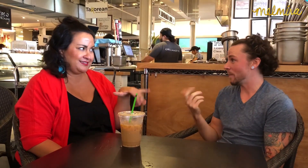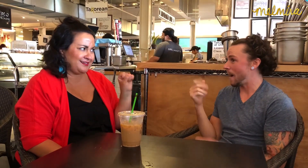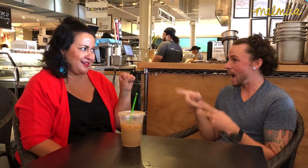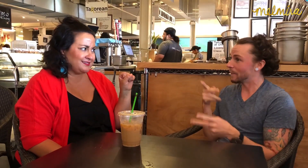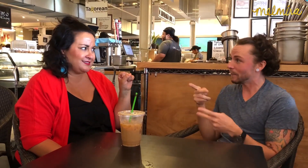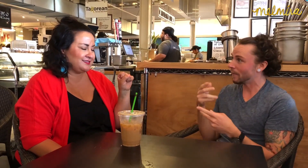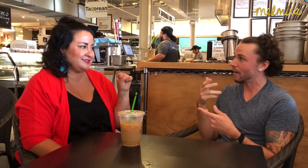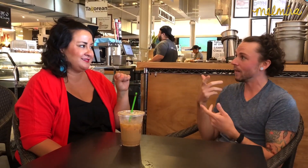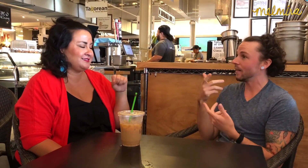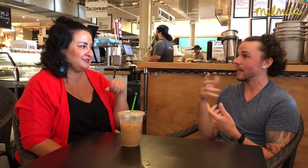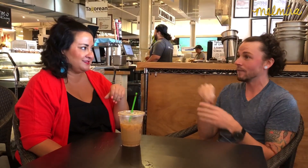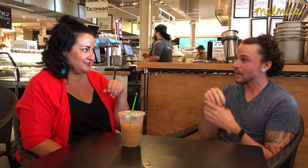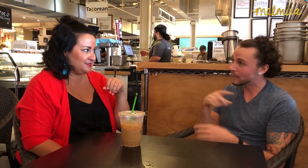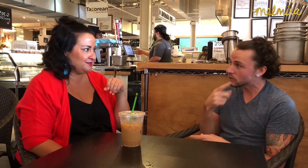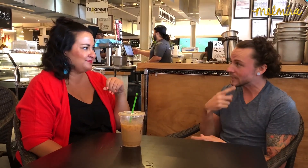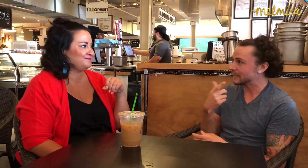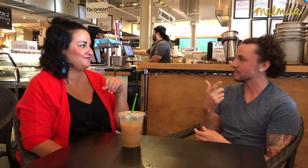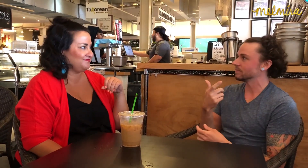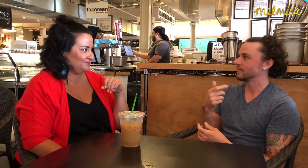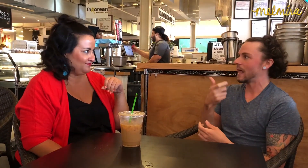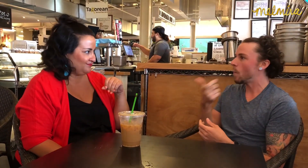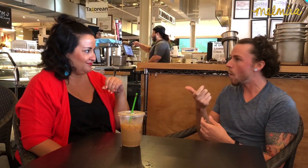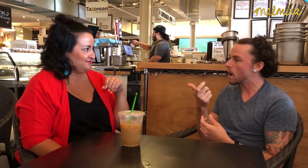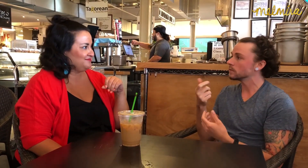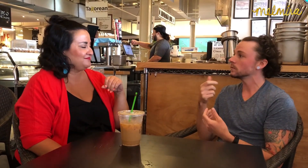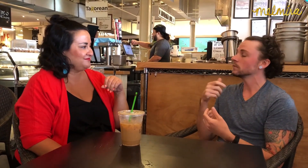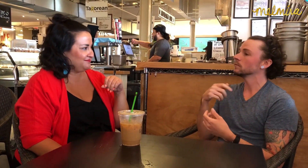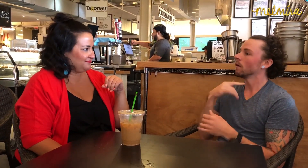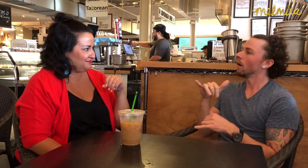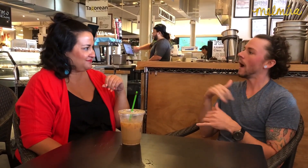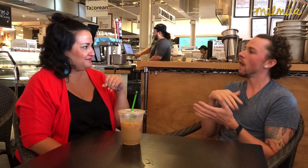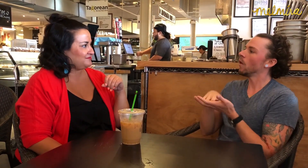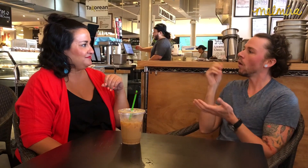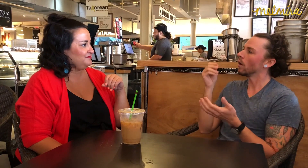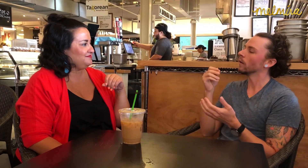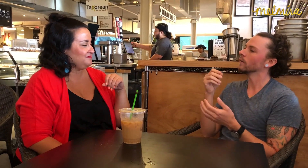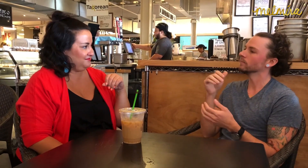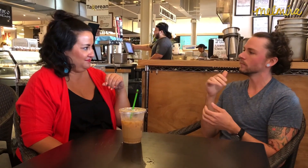Hearing people got involved and I learned something new.